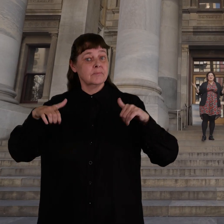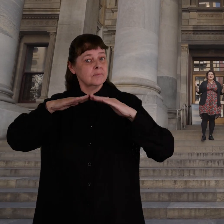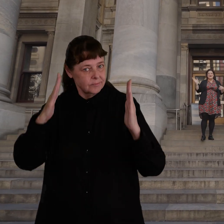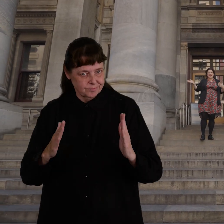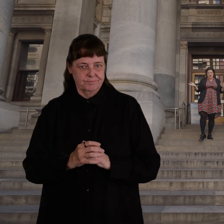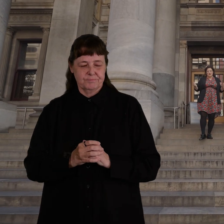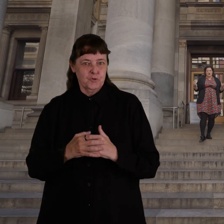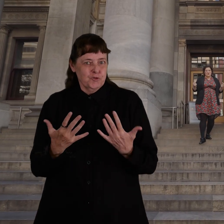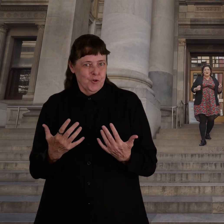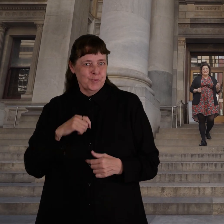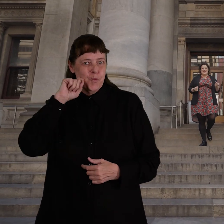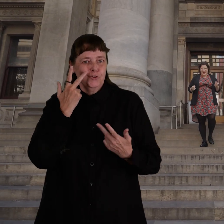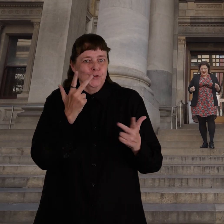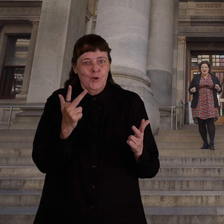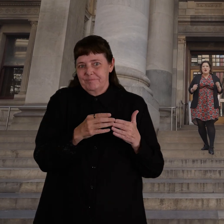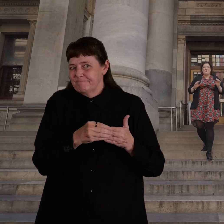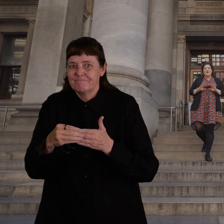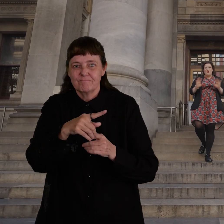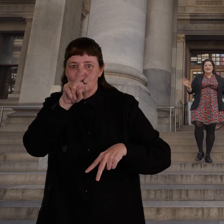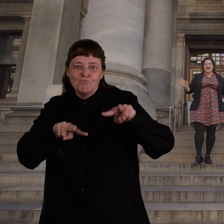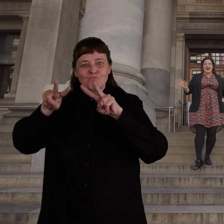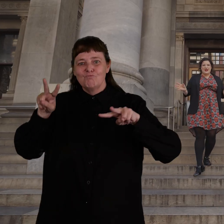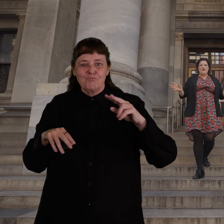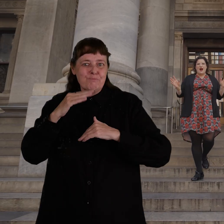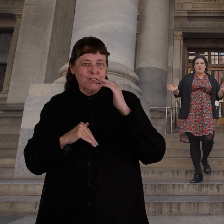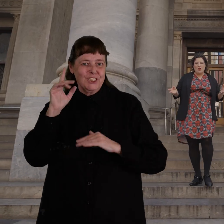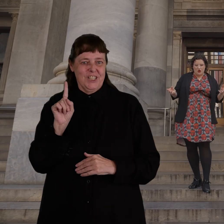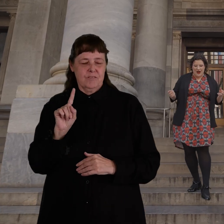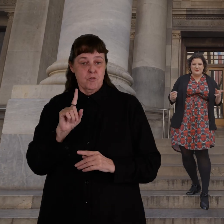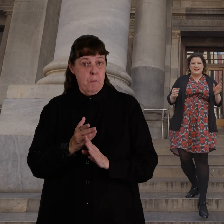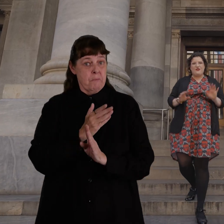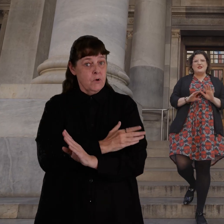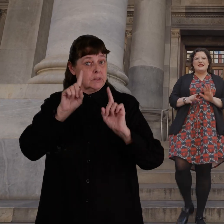going to be taking you through the building today. Before we start any of our programs, the first